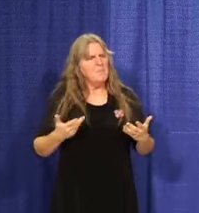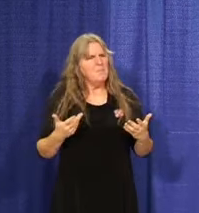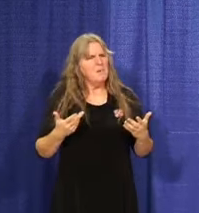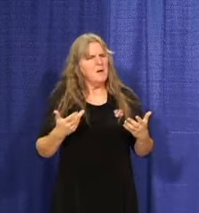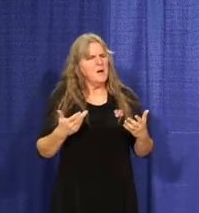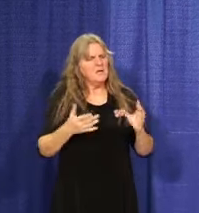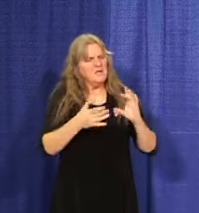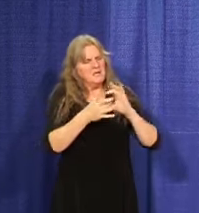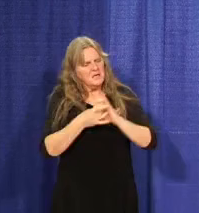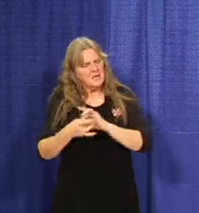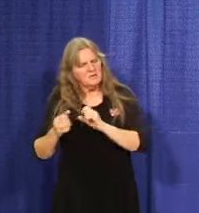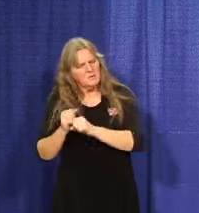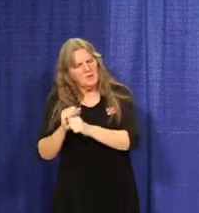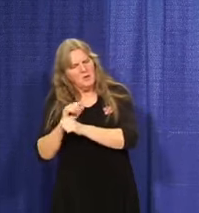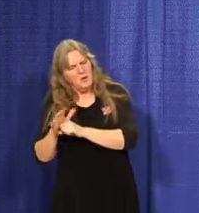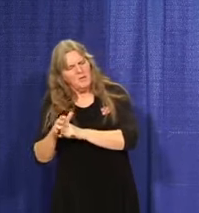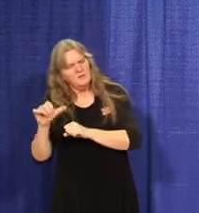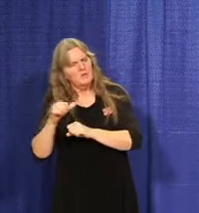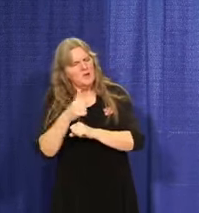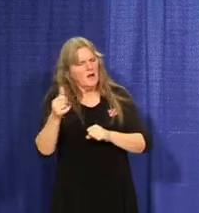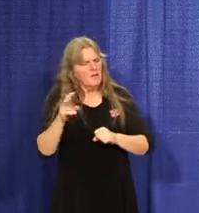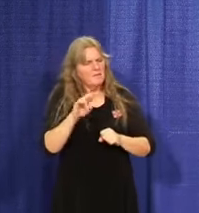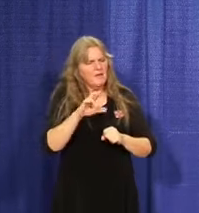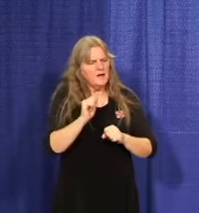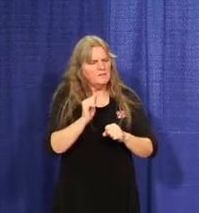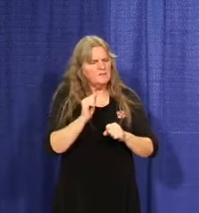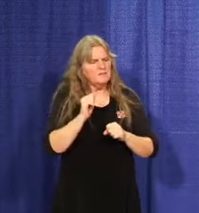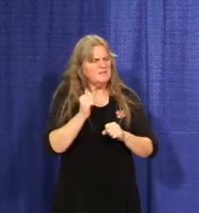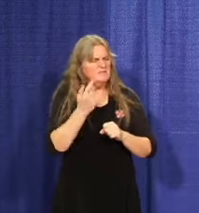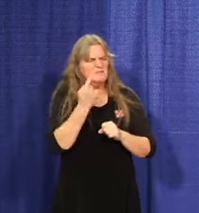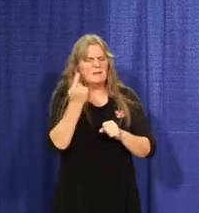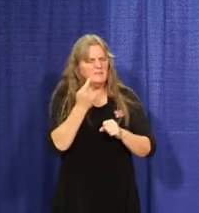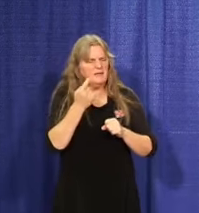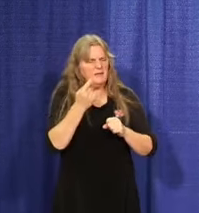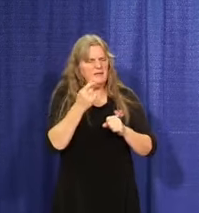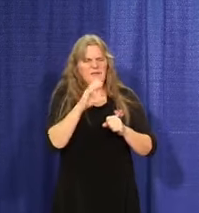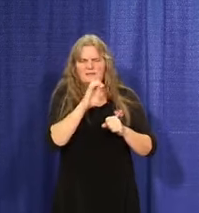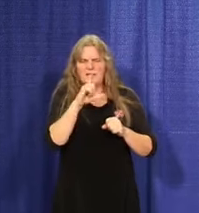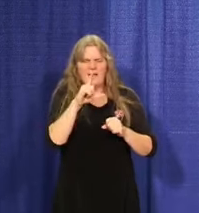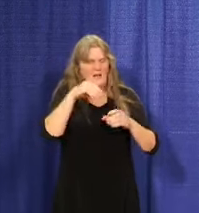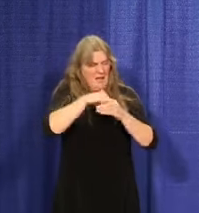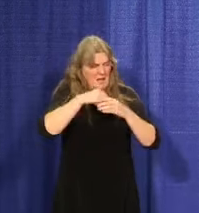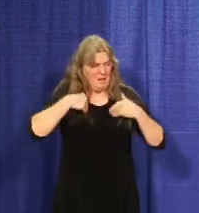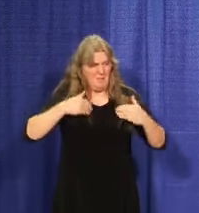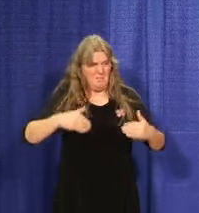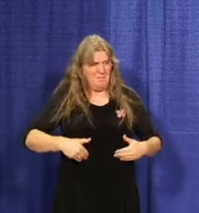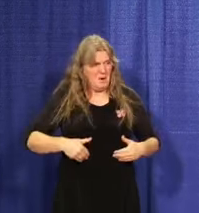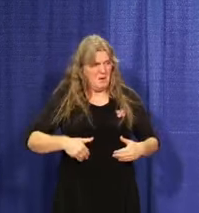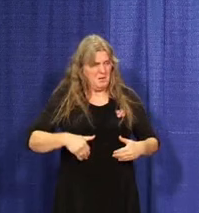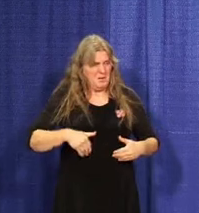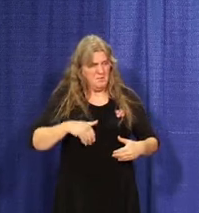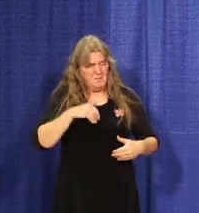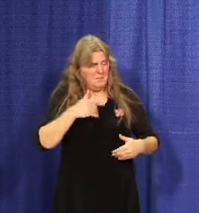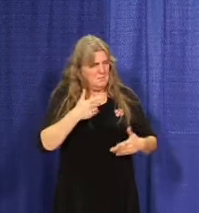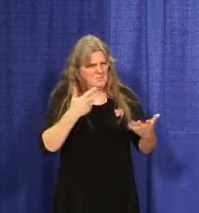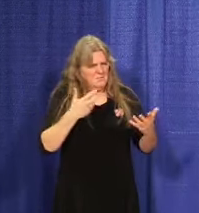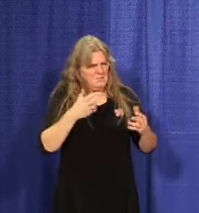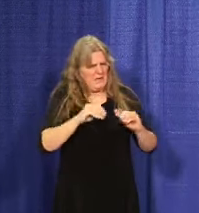causes COVID but so old or minute that it was dangerous at all?